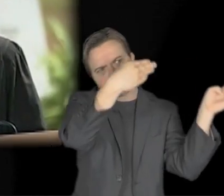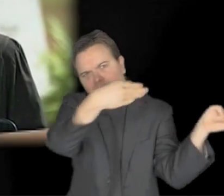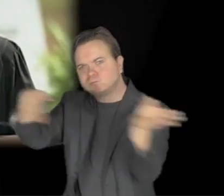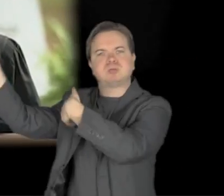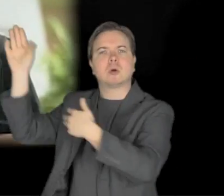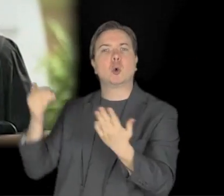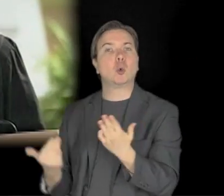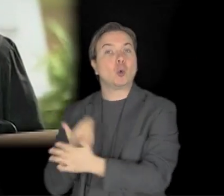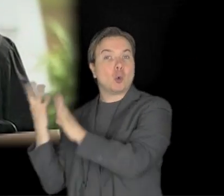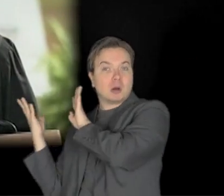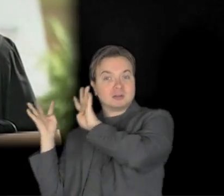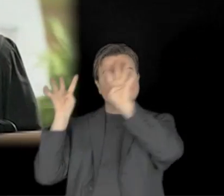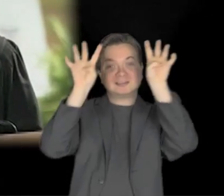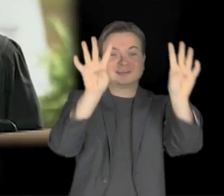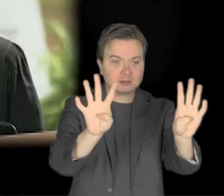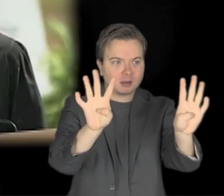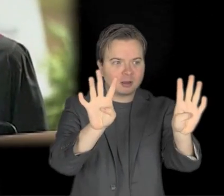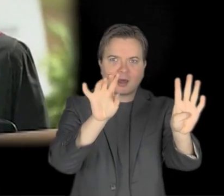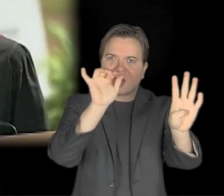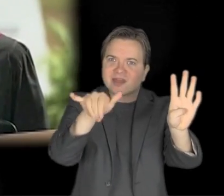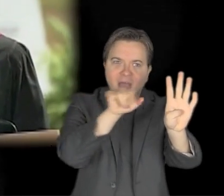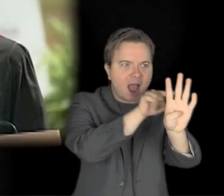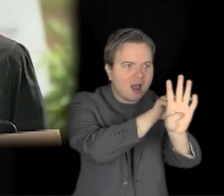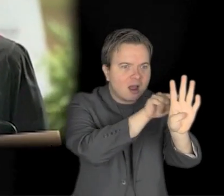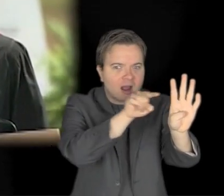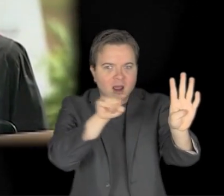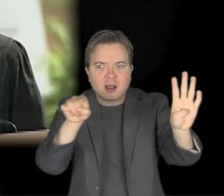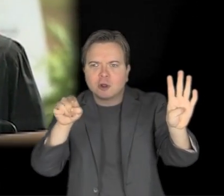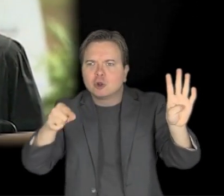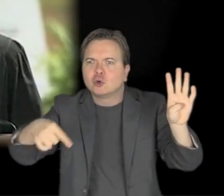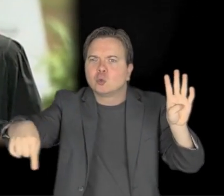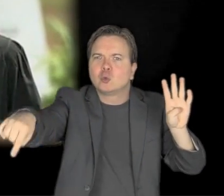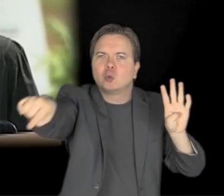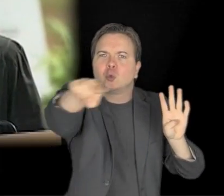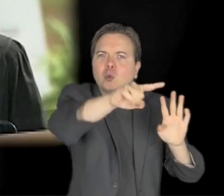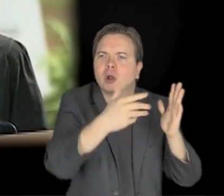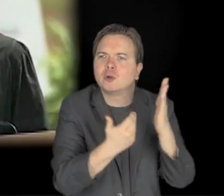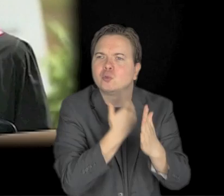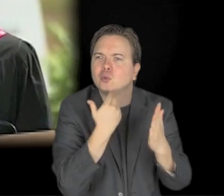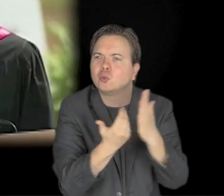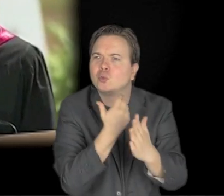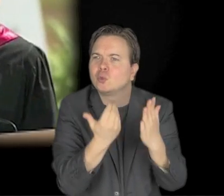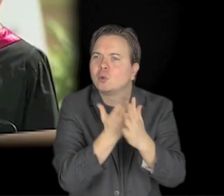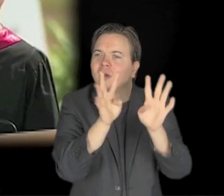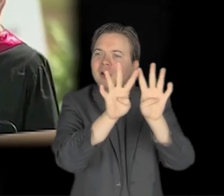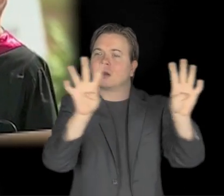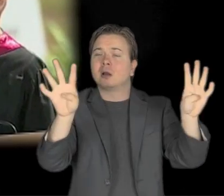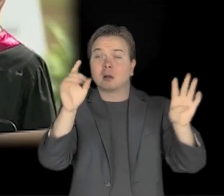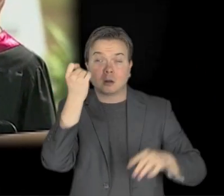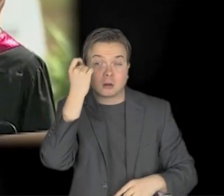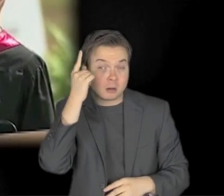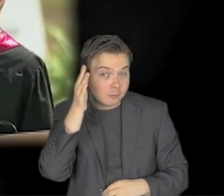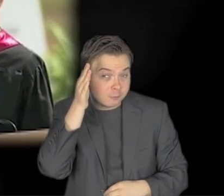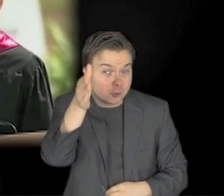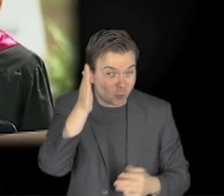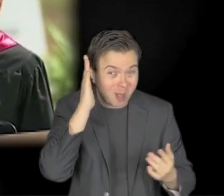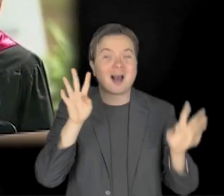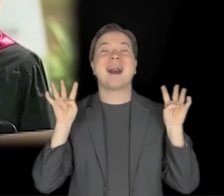Right now the new is you, but someday not too long from now, you will gradually become the old and be cleared away.